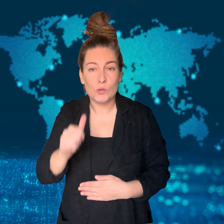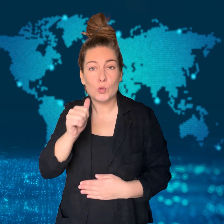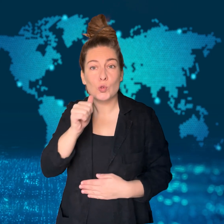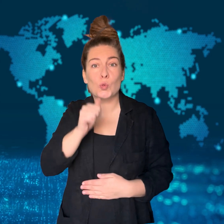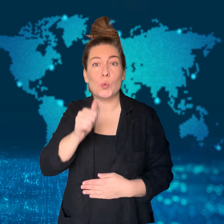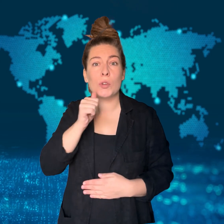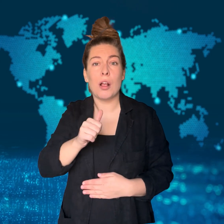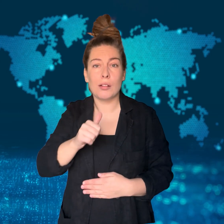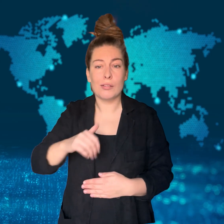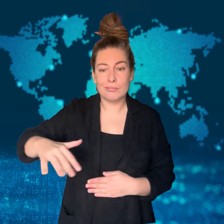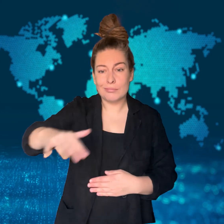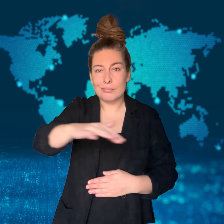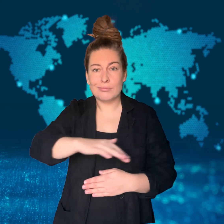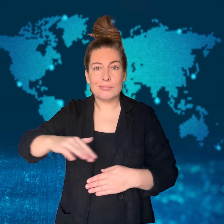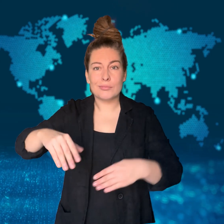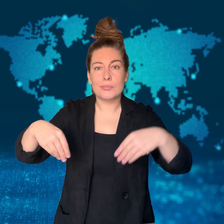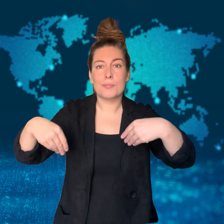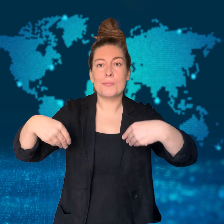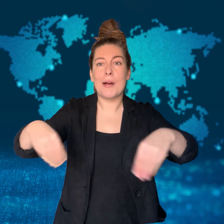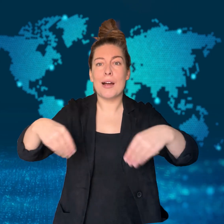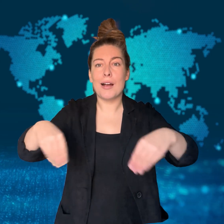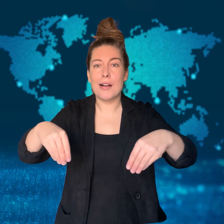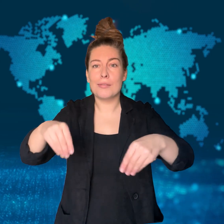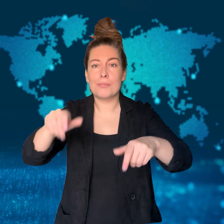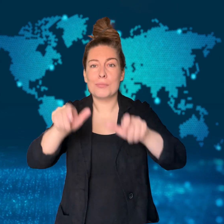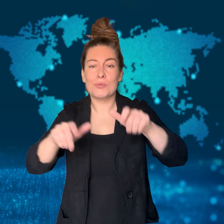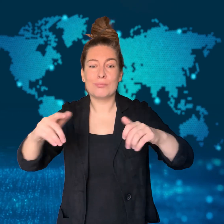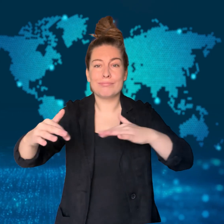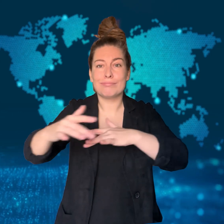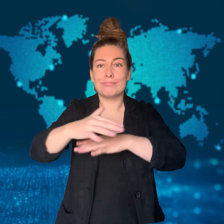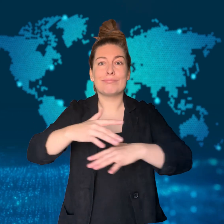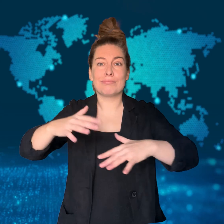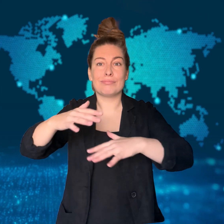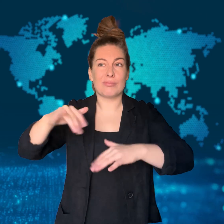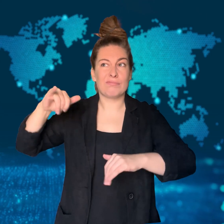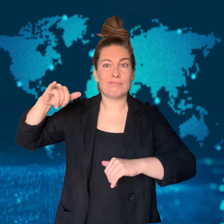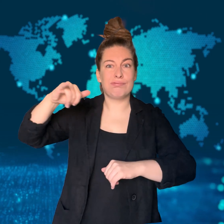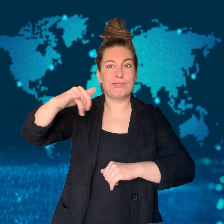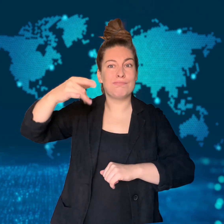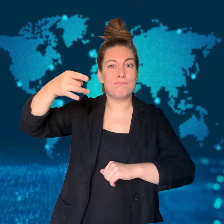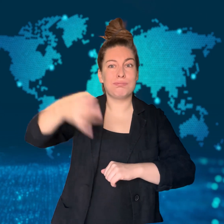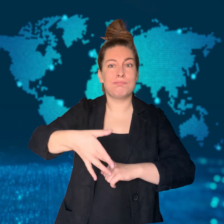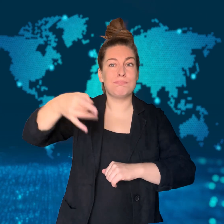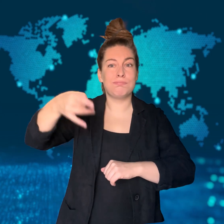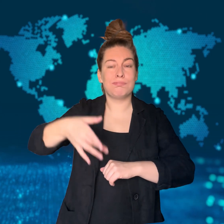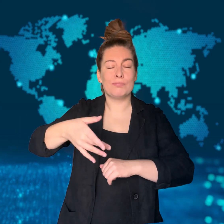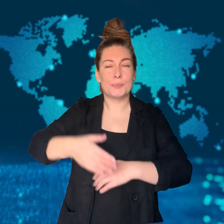Air strikes hit market